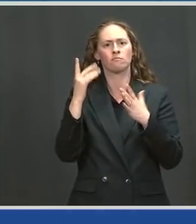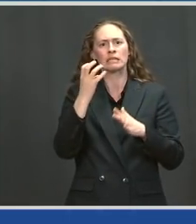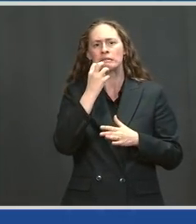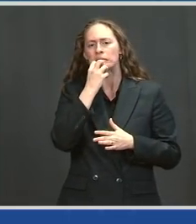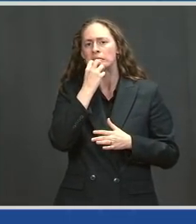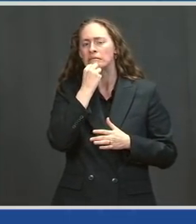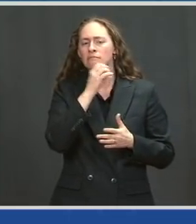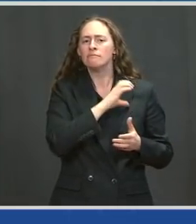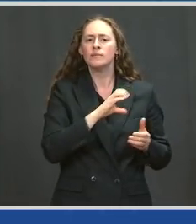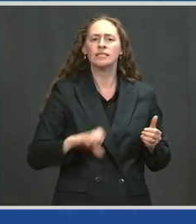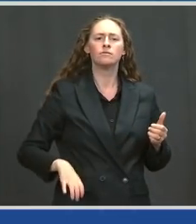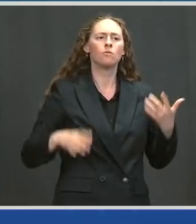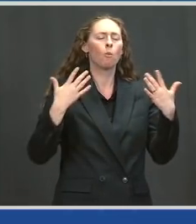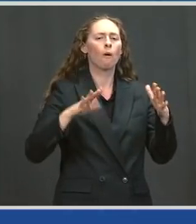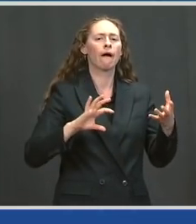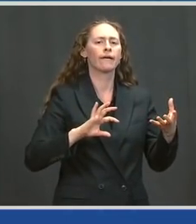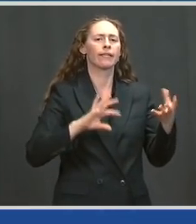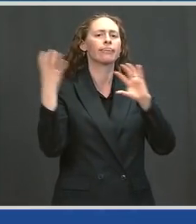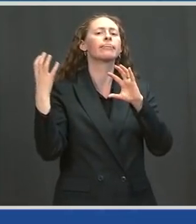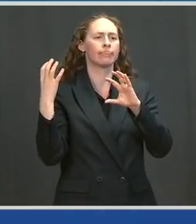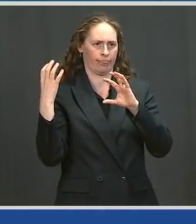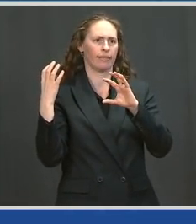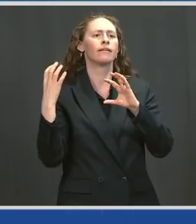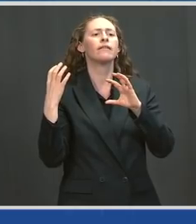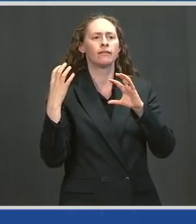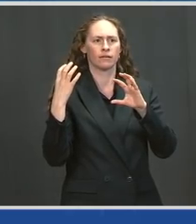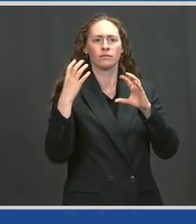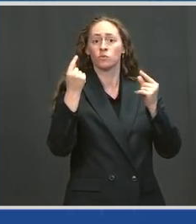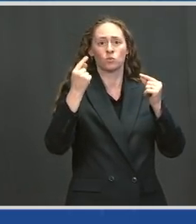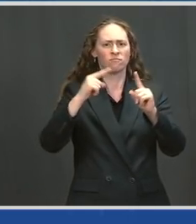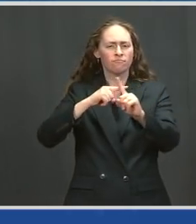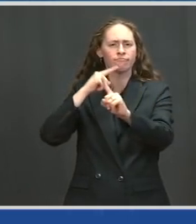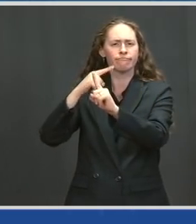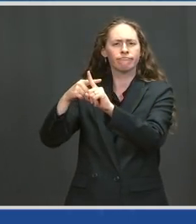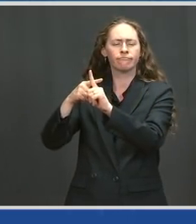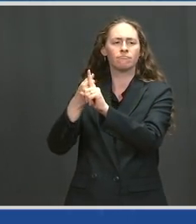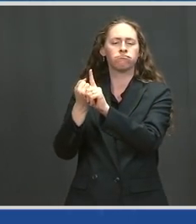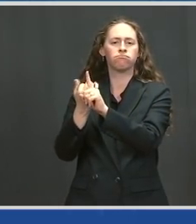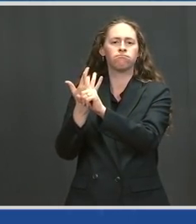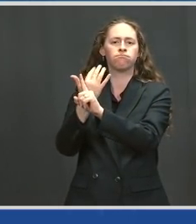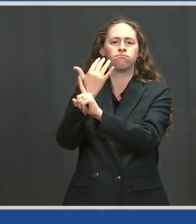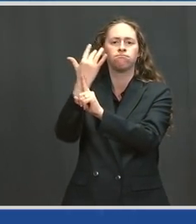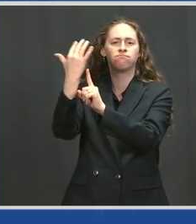The flames from those burning crosses torched every region of the country.